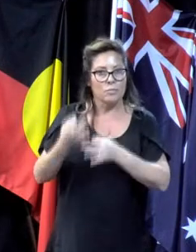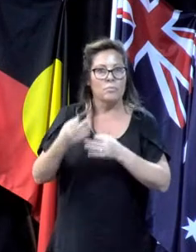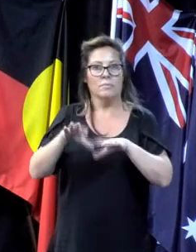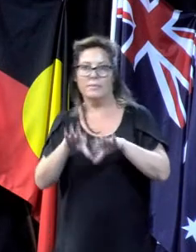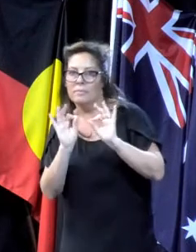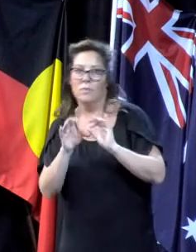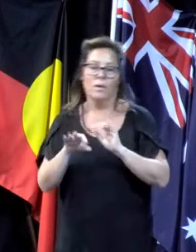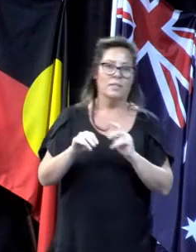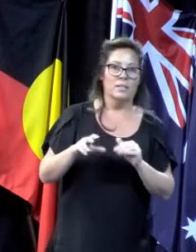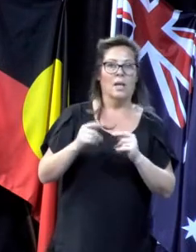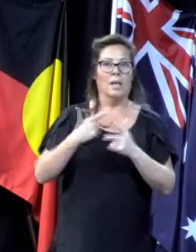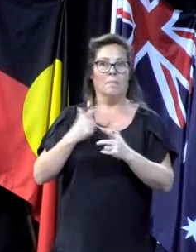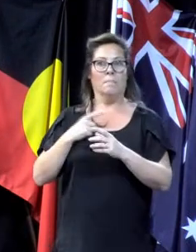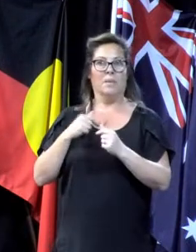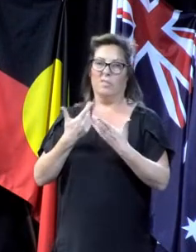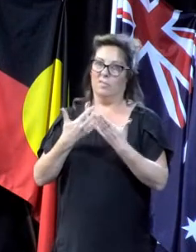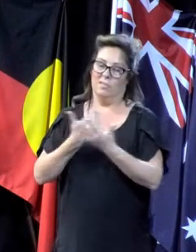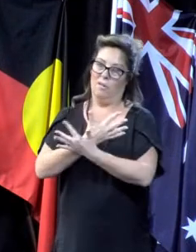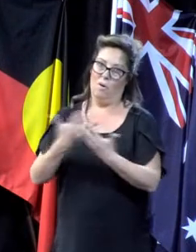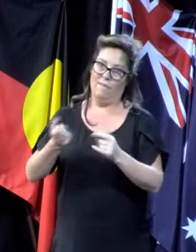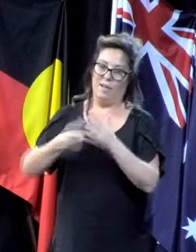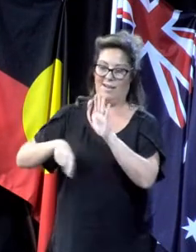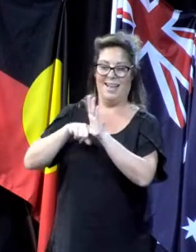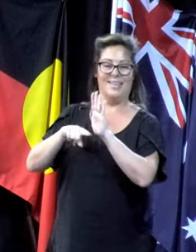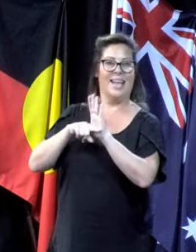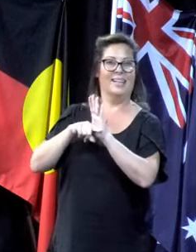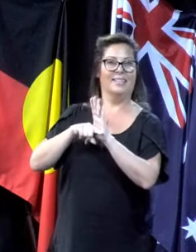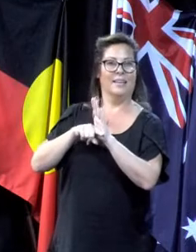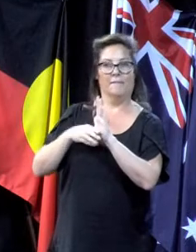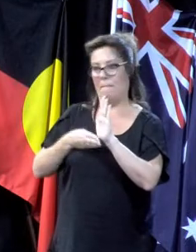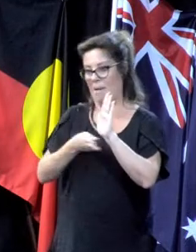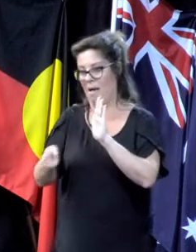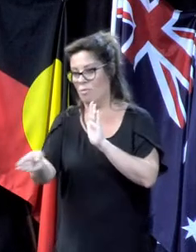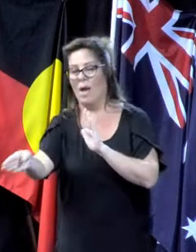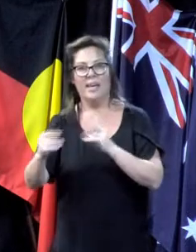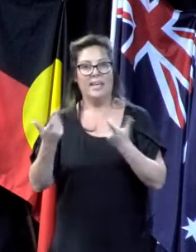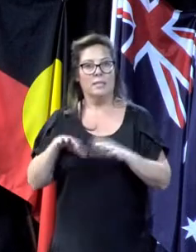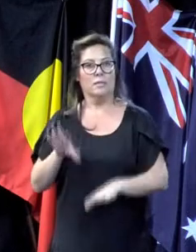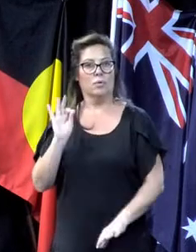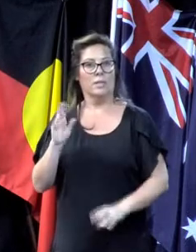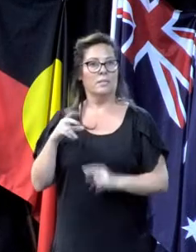are the result of a choice in that direction. So supporting students to make positive choices based on their education